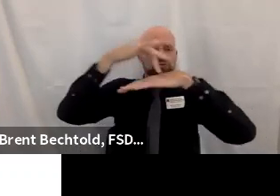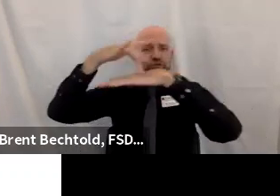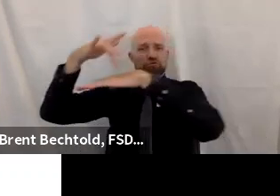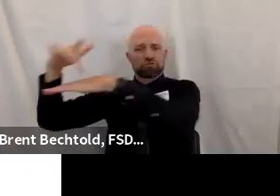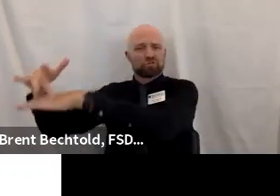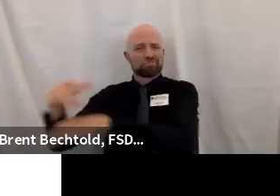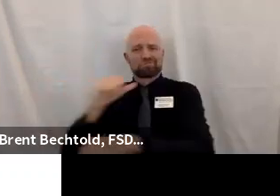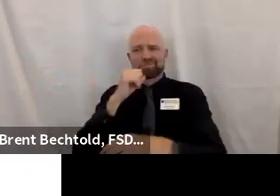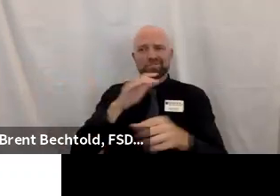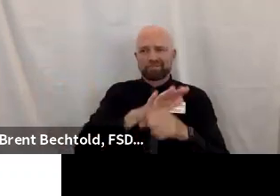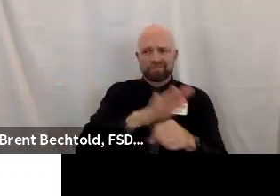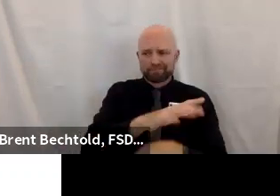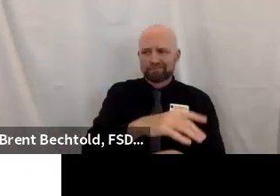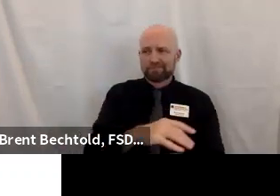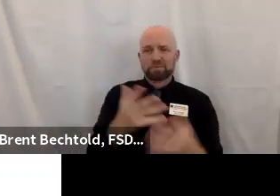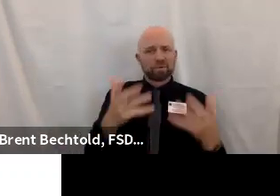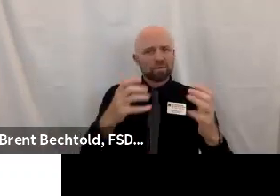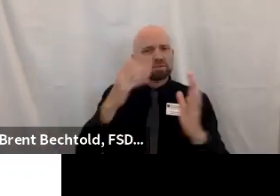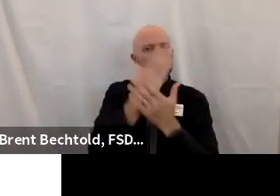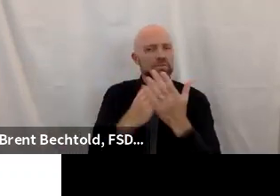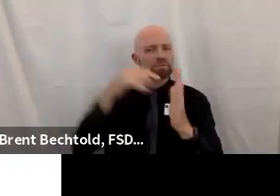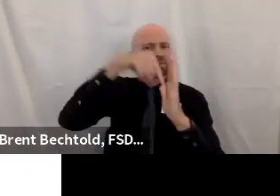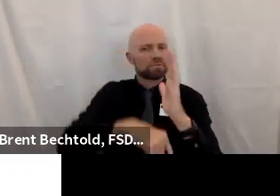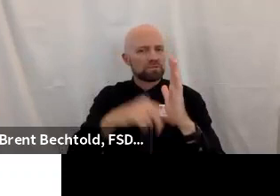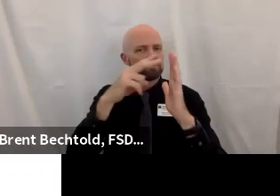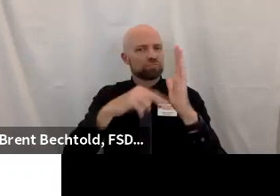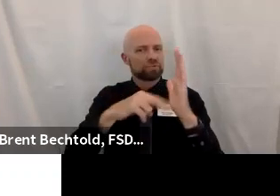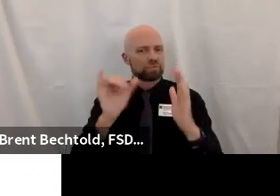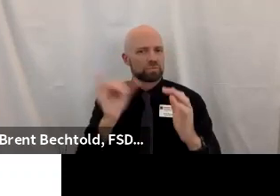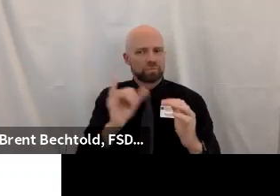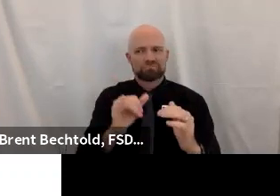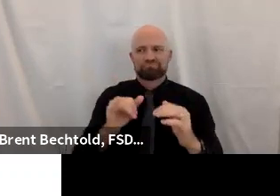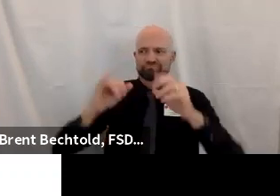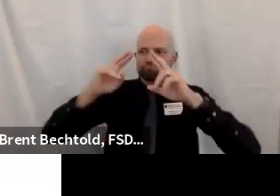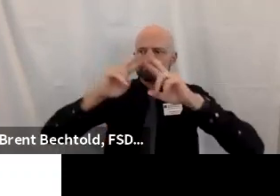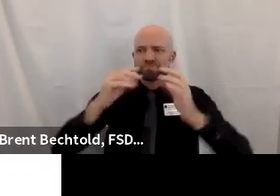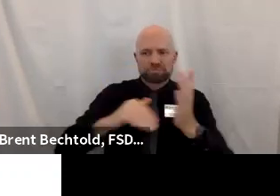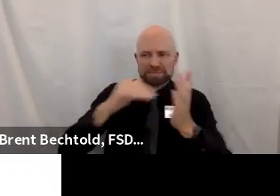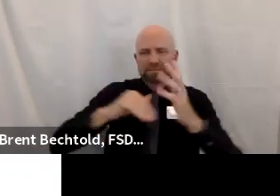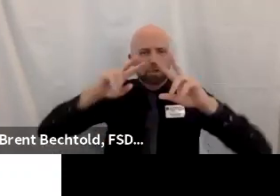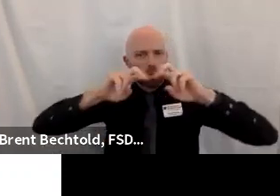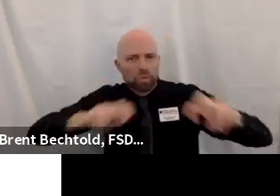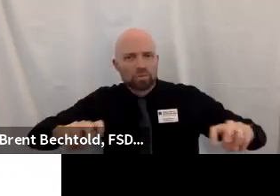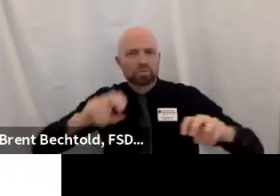And if they're only reading at a surface level for each one it's not enough. They have to do some deep reading too.